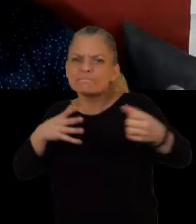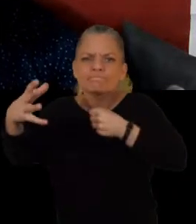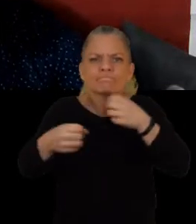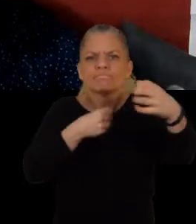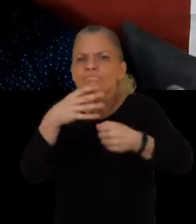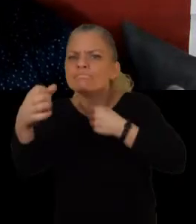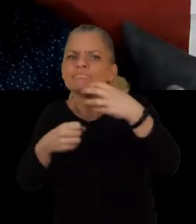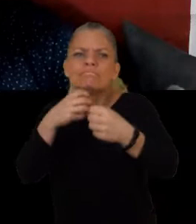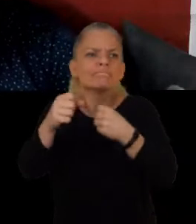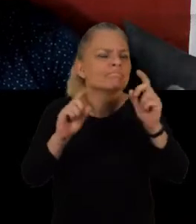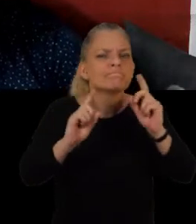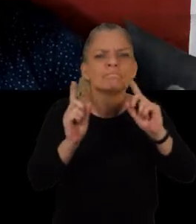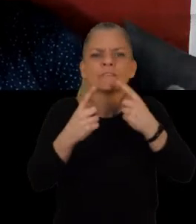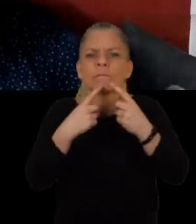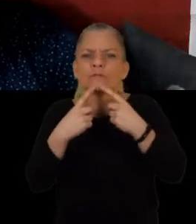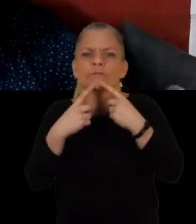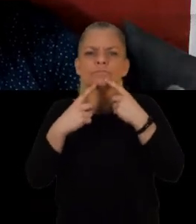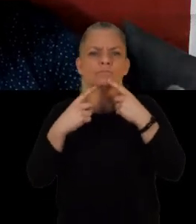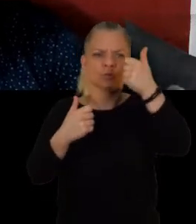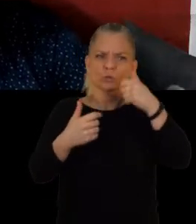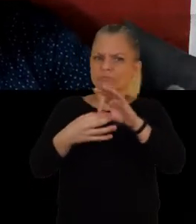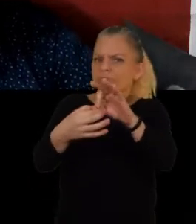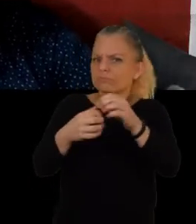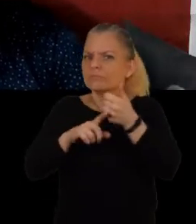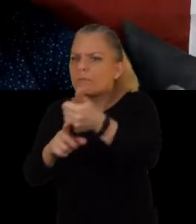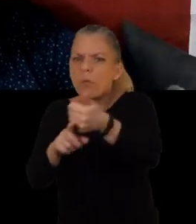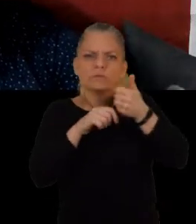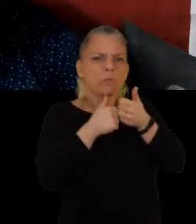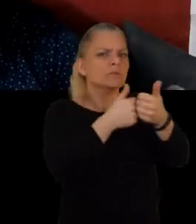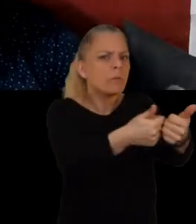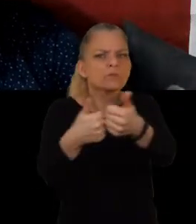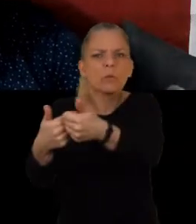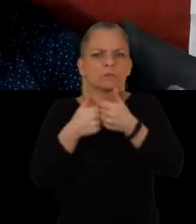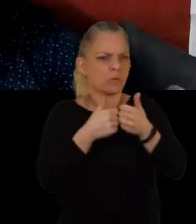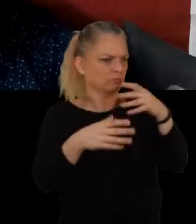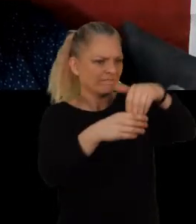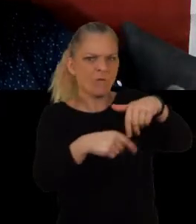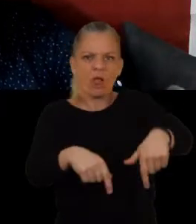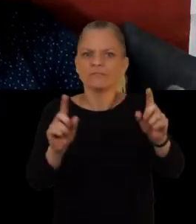i was involved in collective advocacy and you know we were good at supporting each other in the work